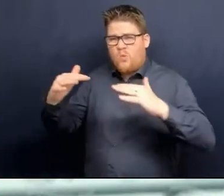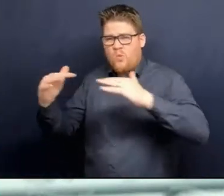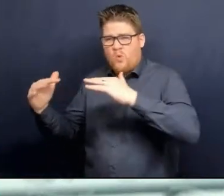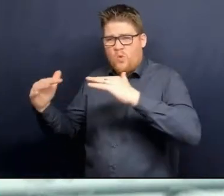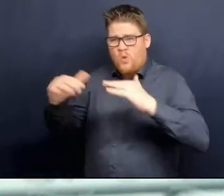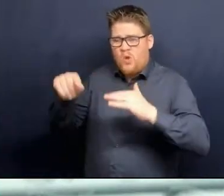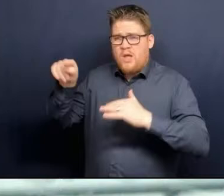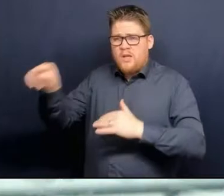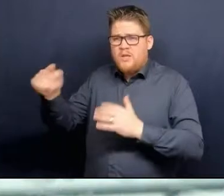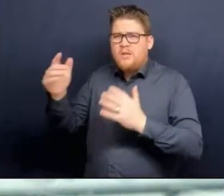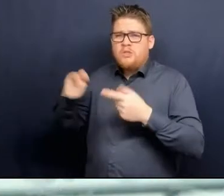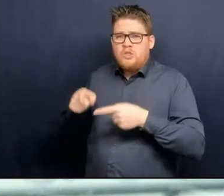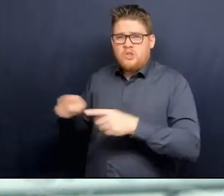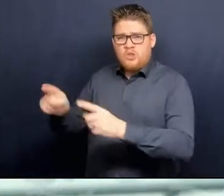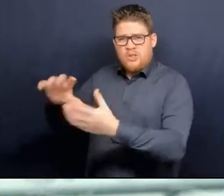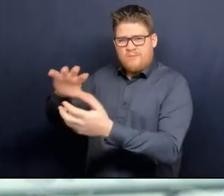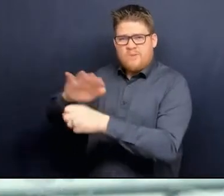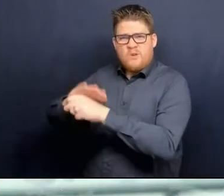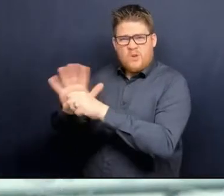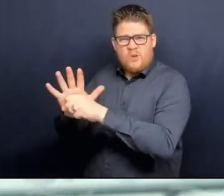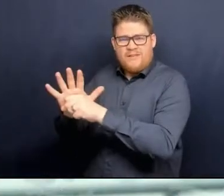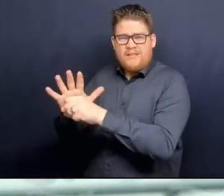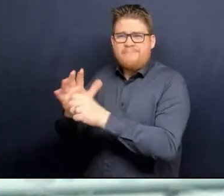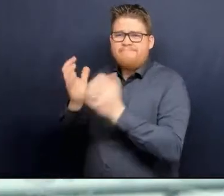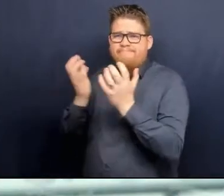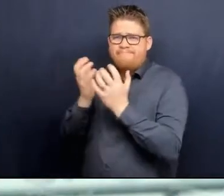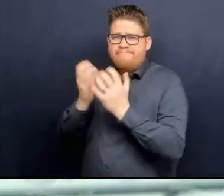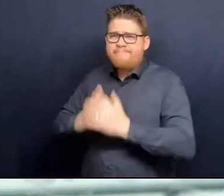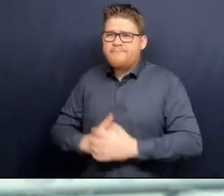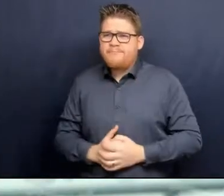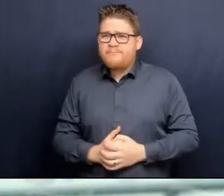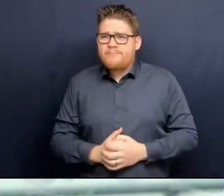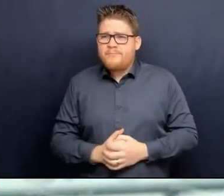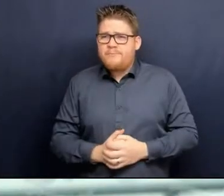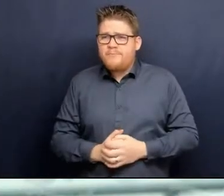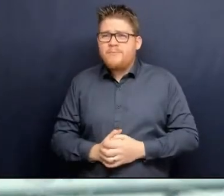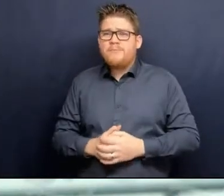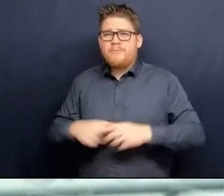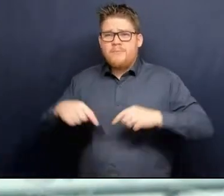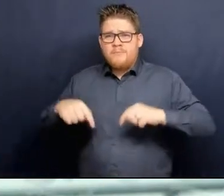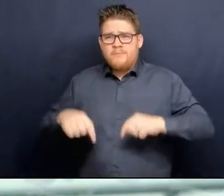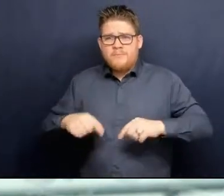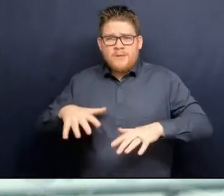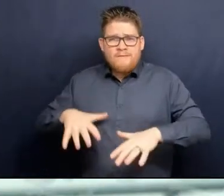past two years with the Covid pandemic and The number of